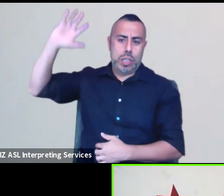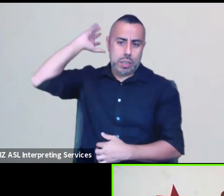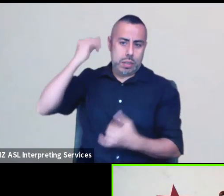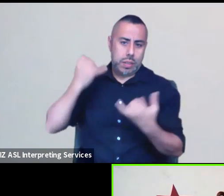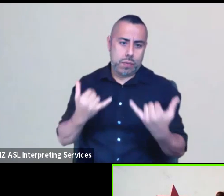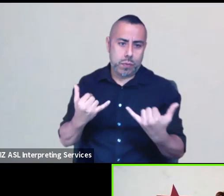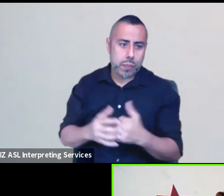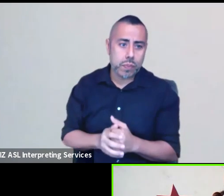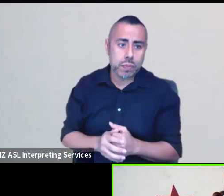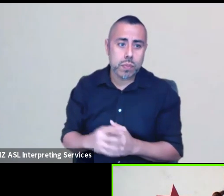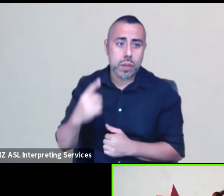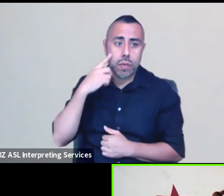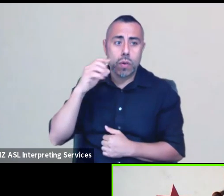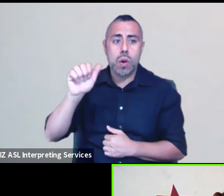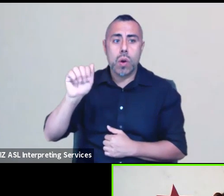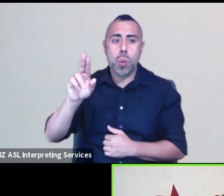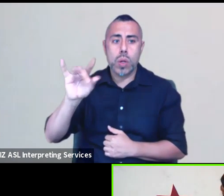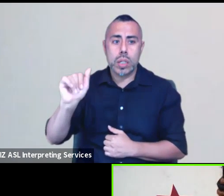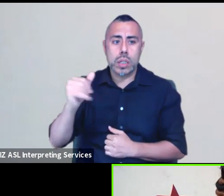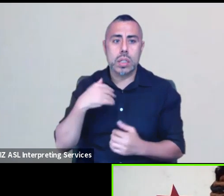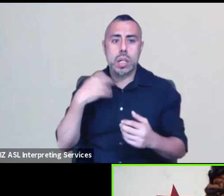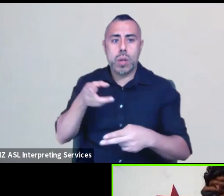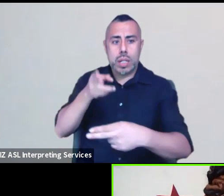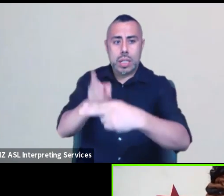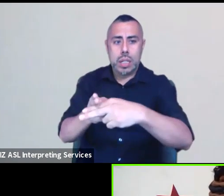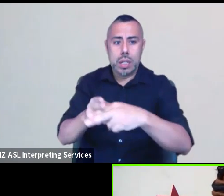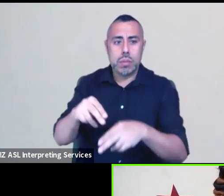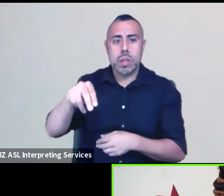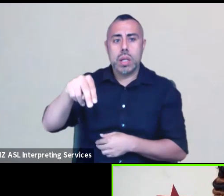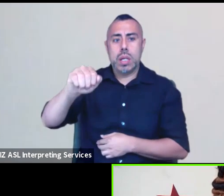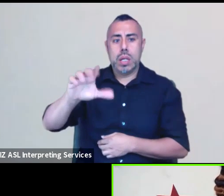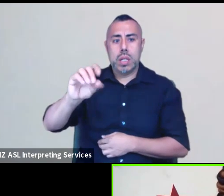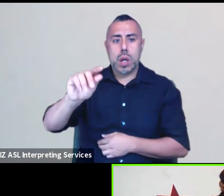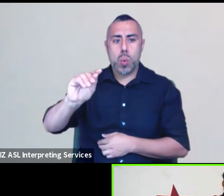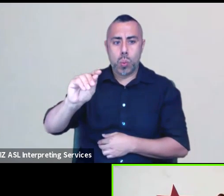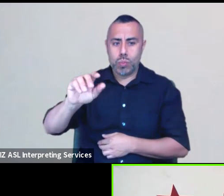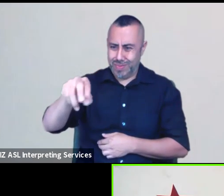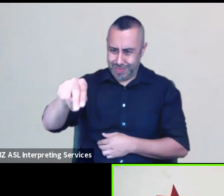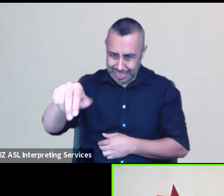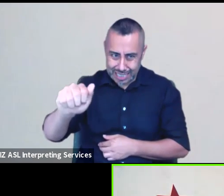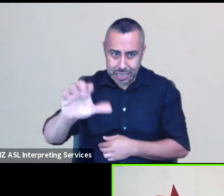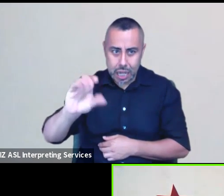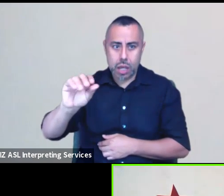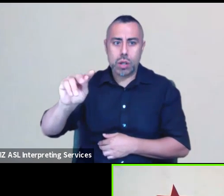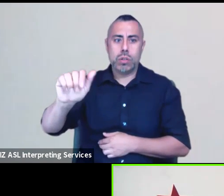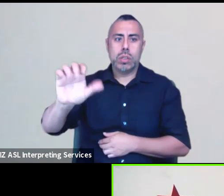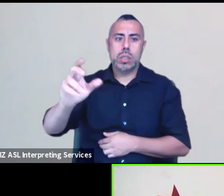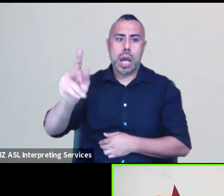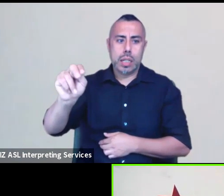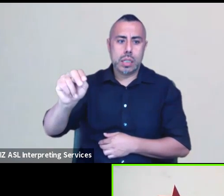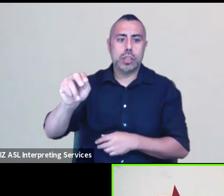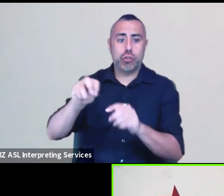I want to name the Mentawai tribe in Long Island. And I'll open it to the panelists